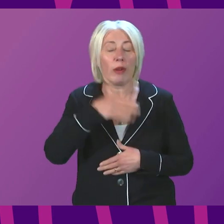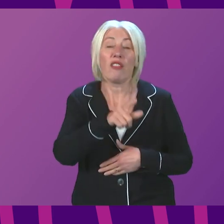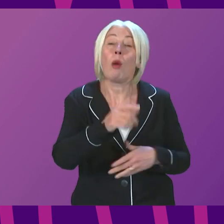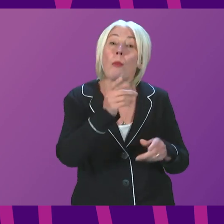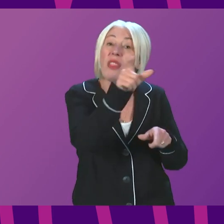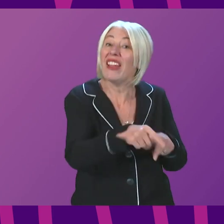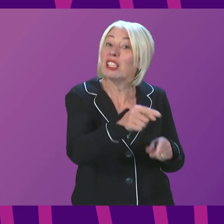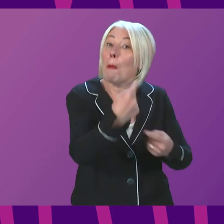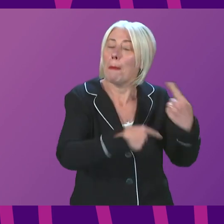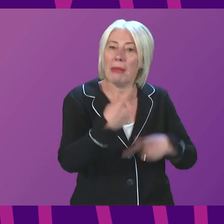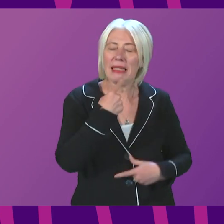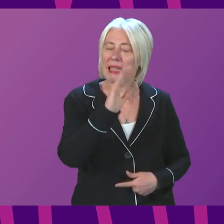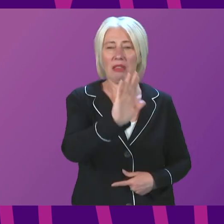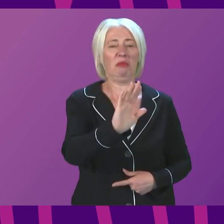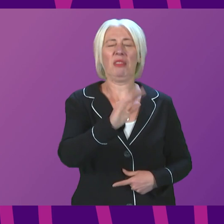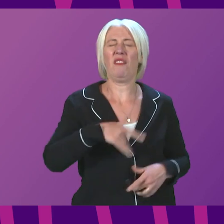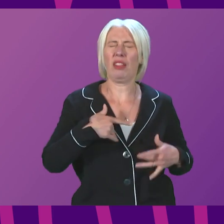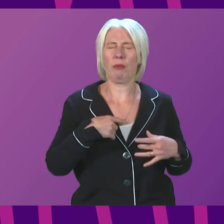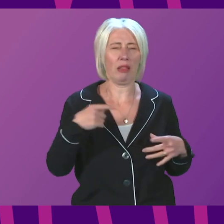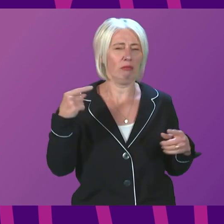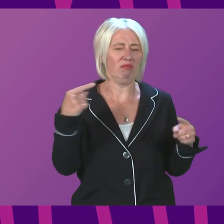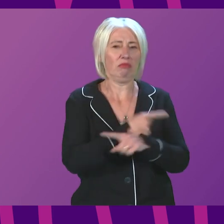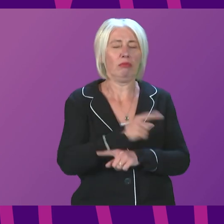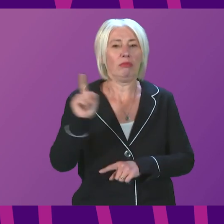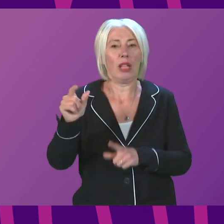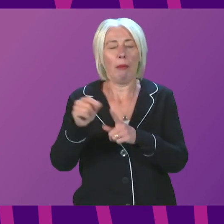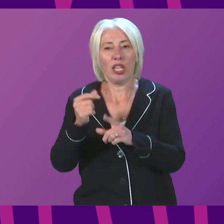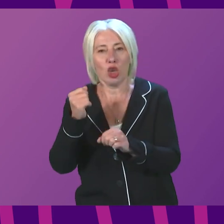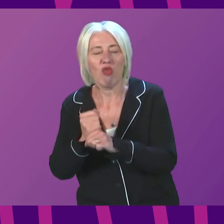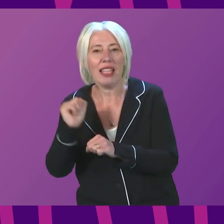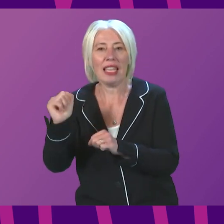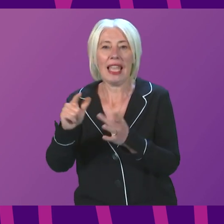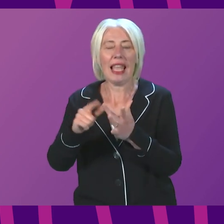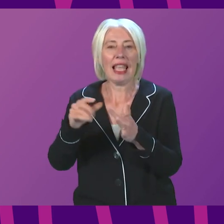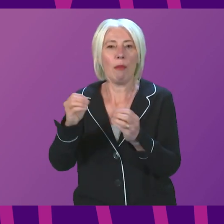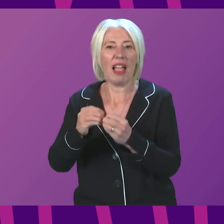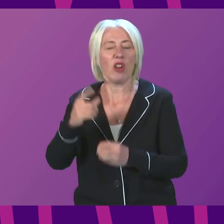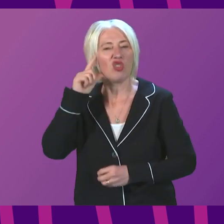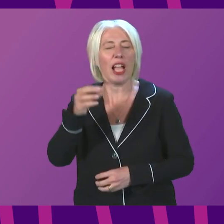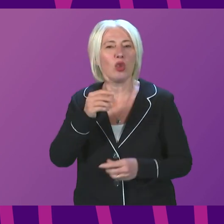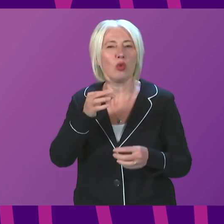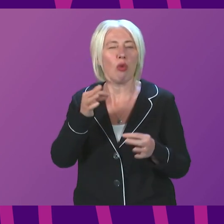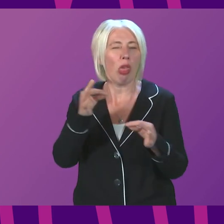He said that Patrick Grady and Ian Blackford tried to take “advantage of me being young and inexperienced”,